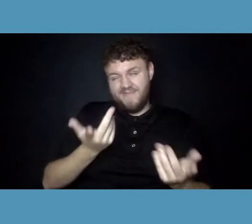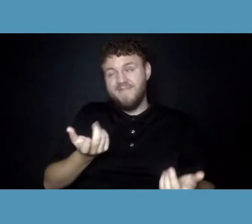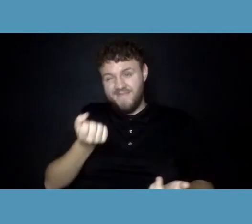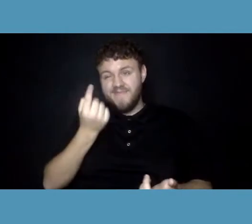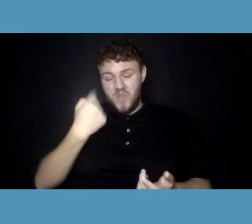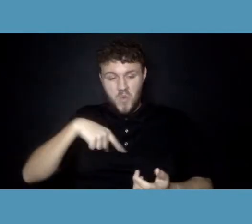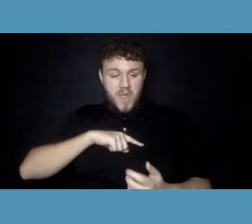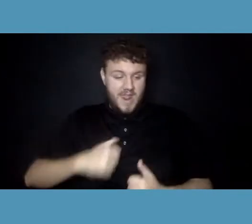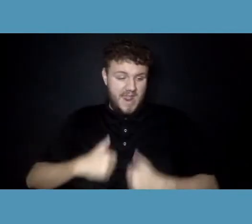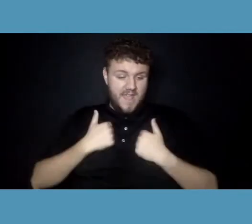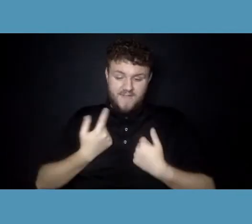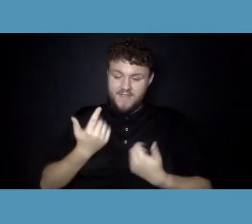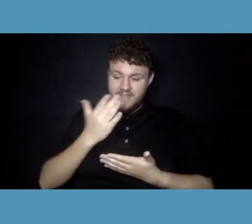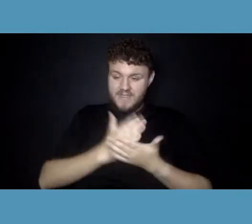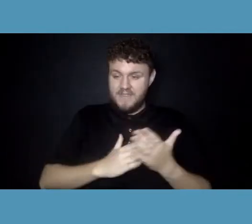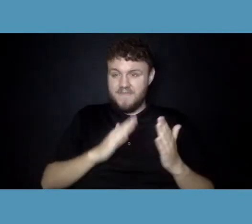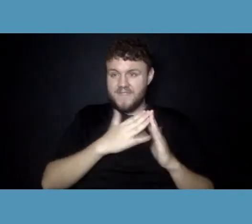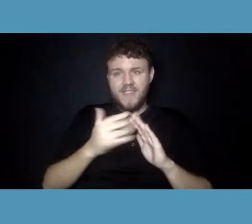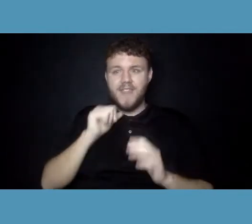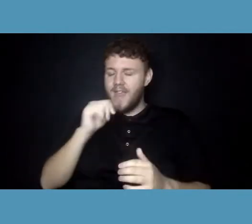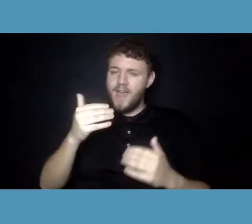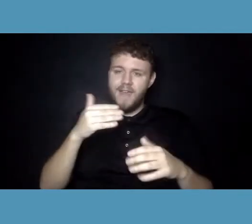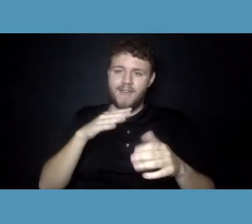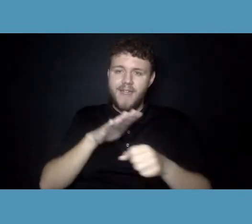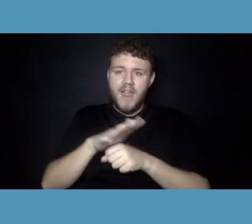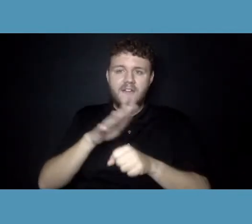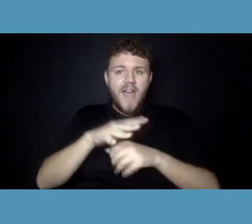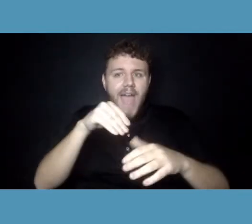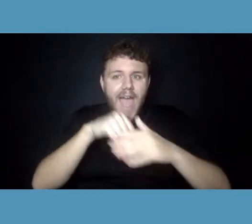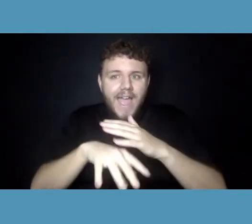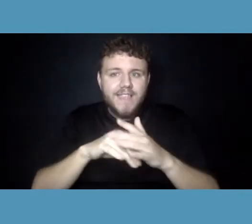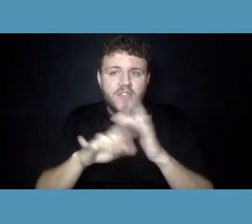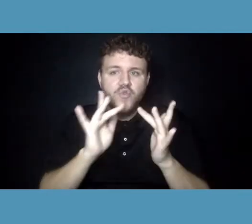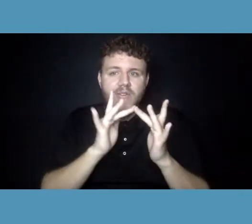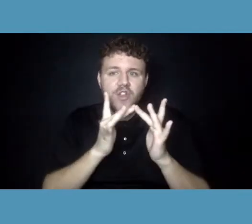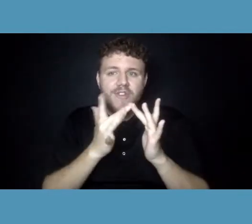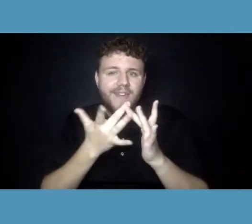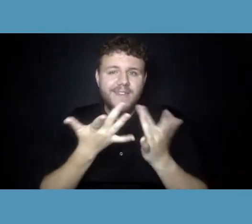do not have equitable access to the Internet to name just one element. Our commitment to